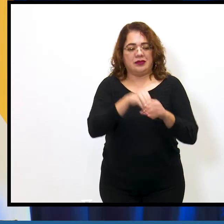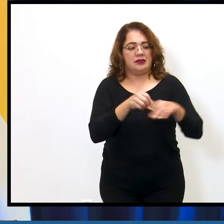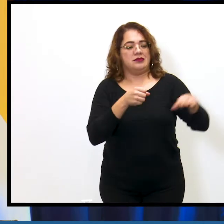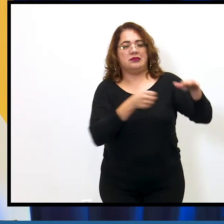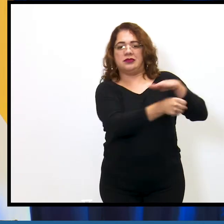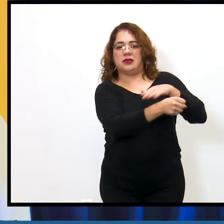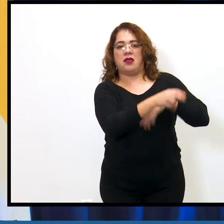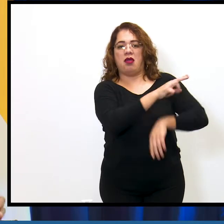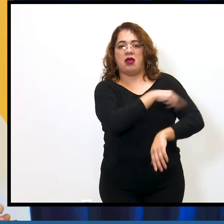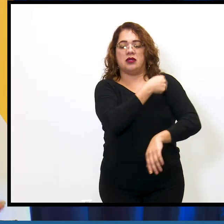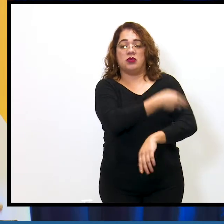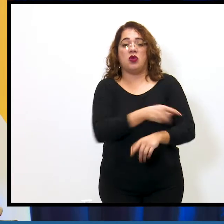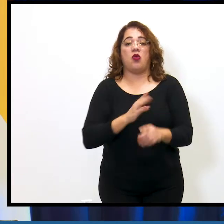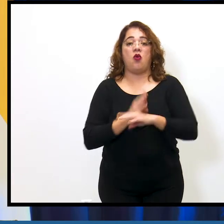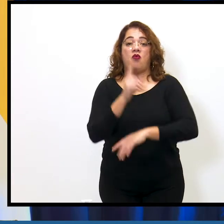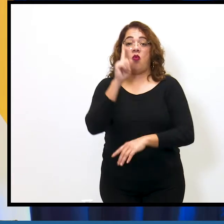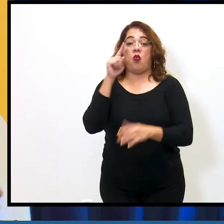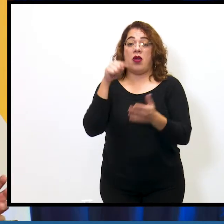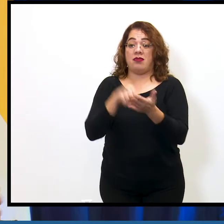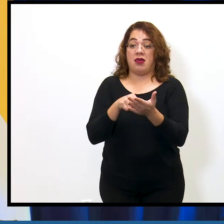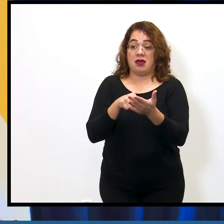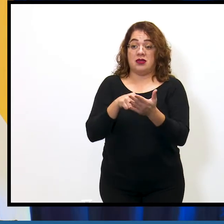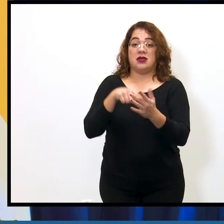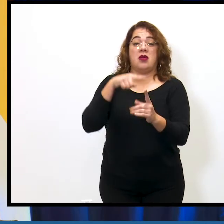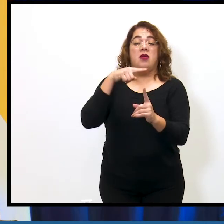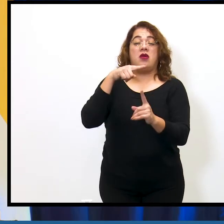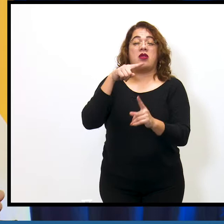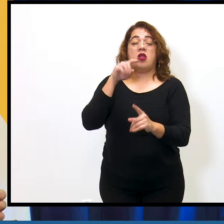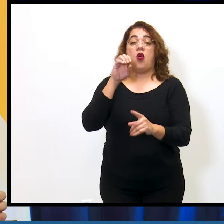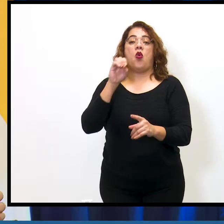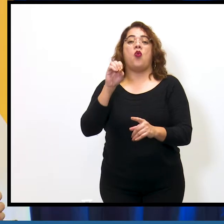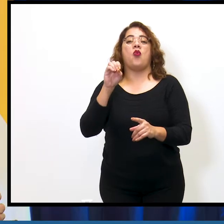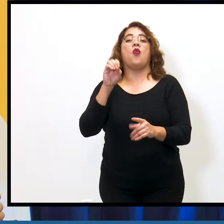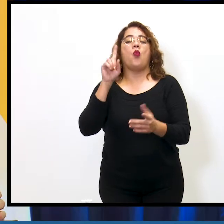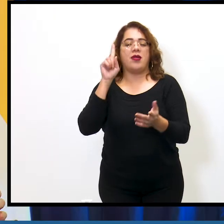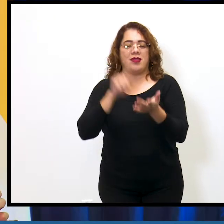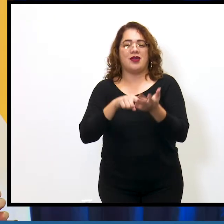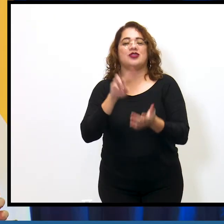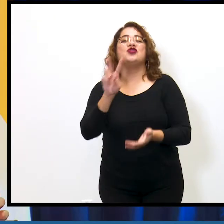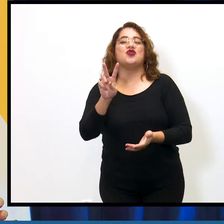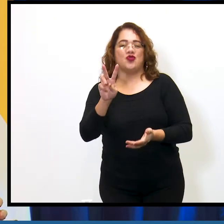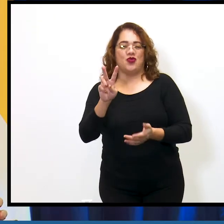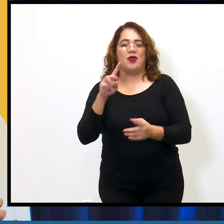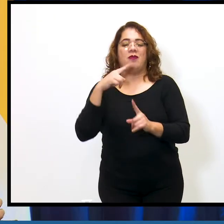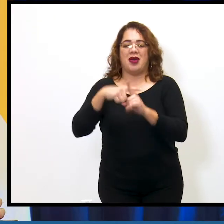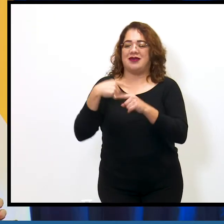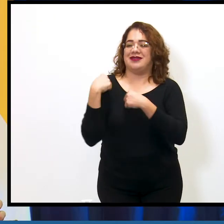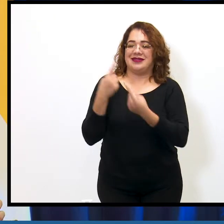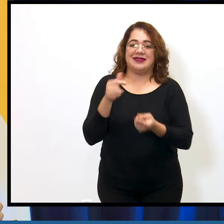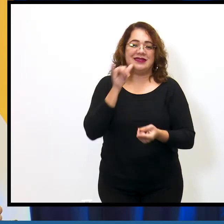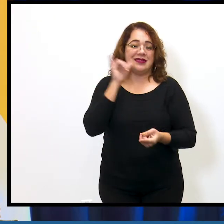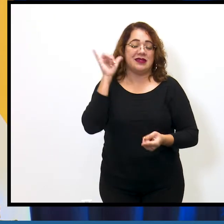thousand positive cases since yesterday. Actually a thousand and two. Sadly both are record-breaking